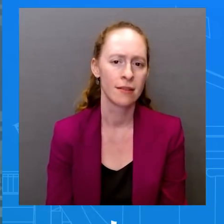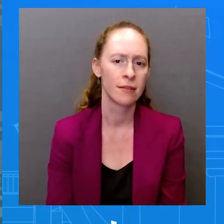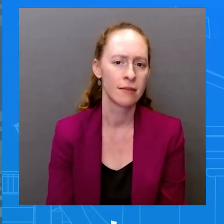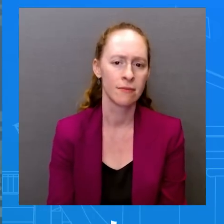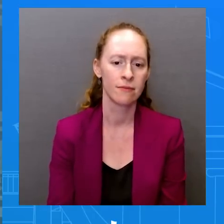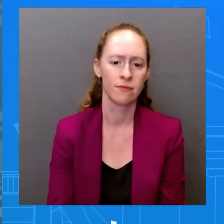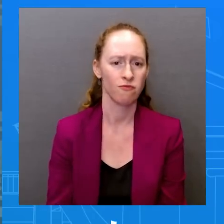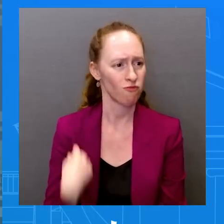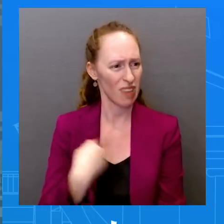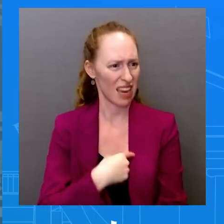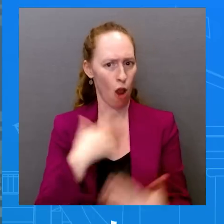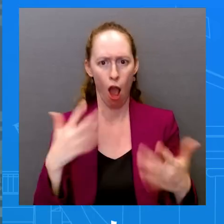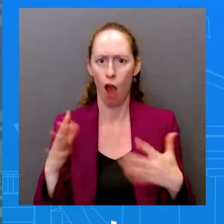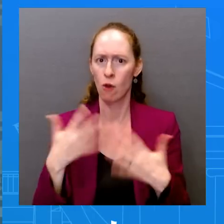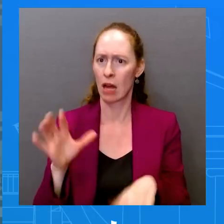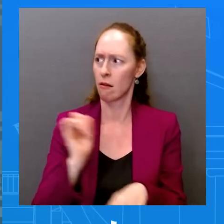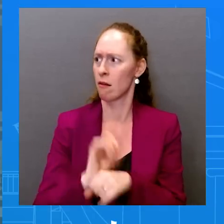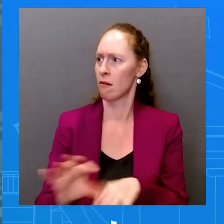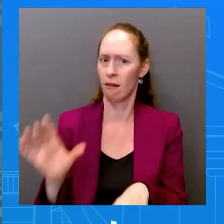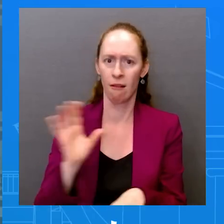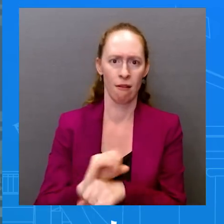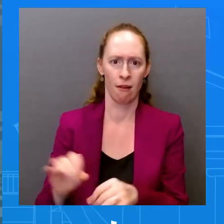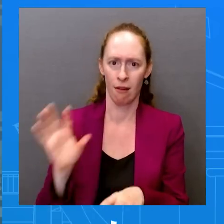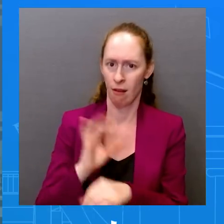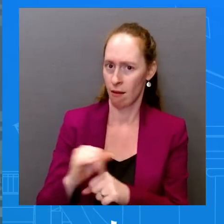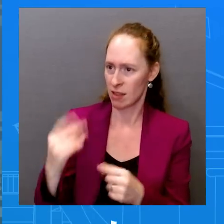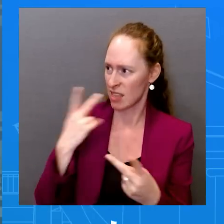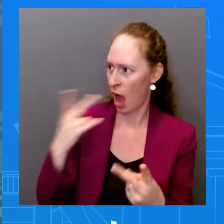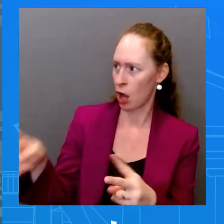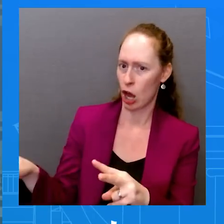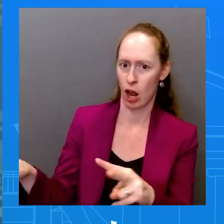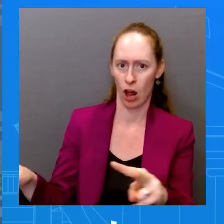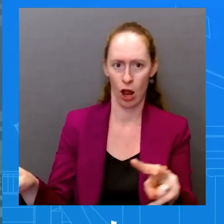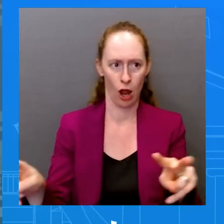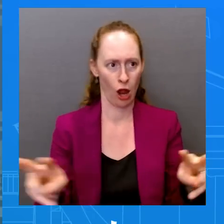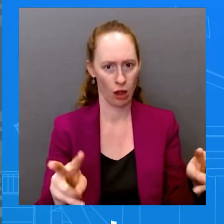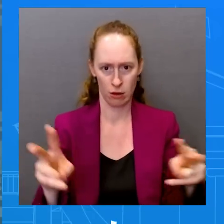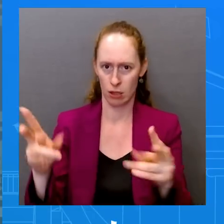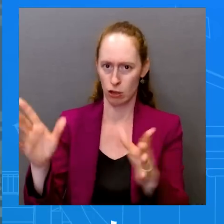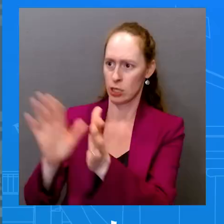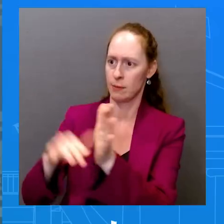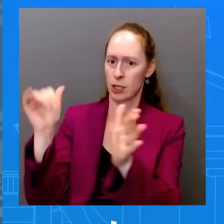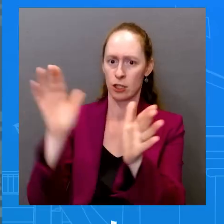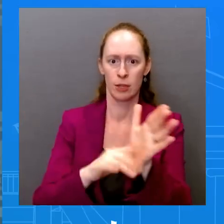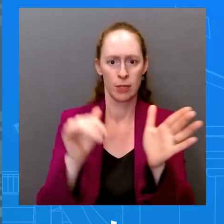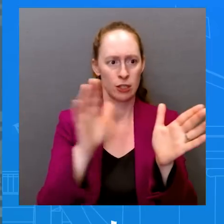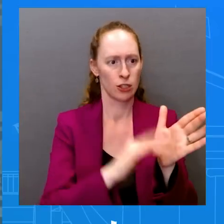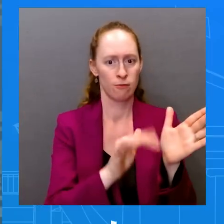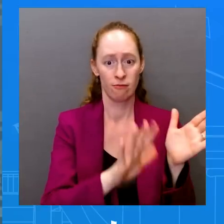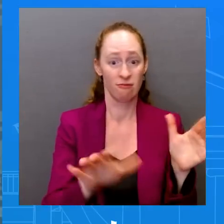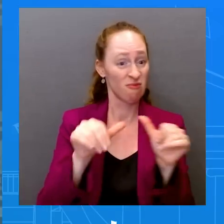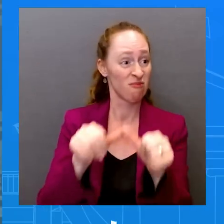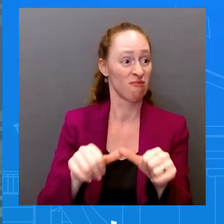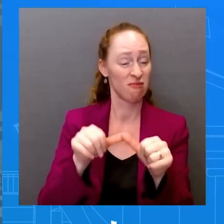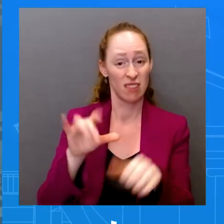consecutive days, 86 days. It's at three hu- -- $3.75 per gallon nationally.